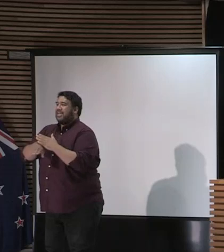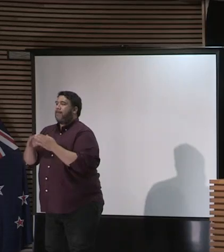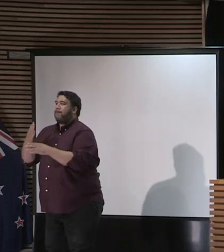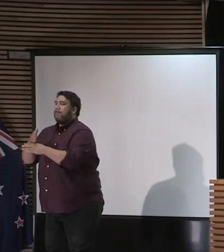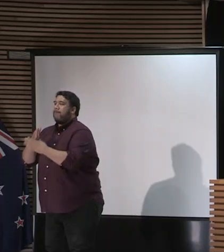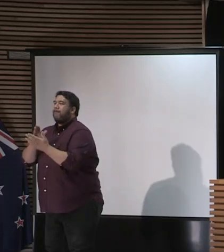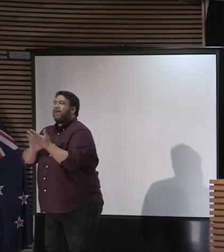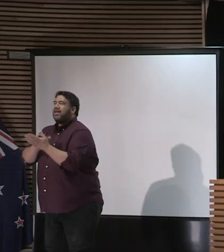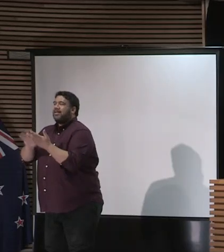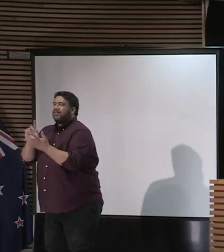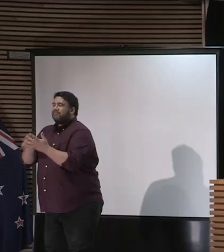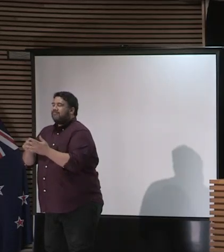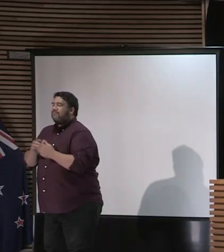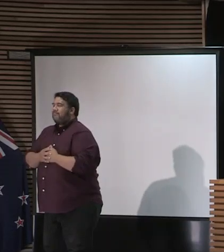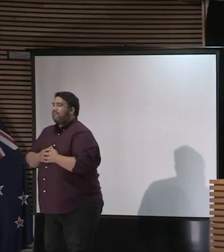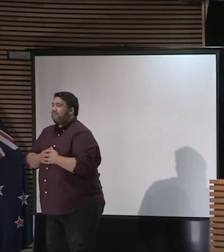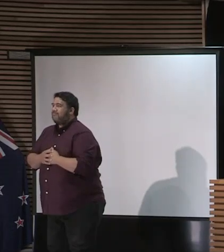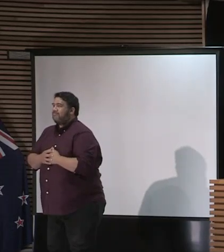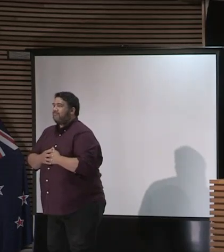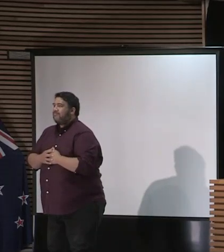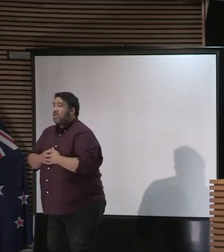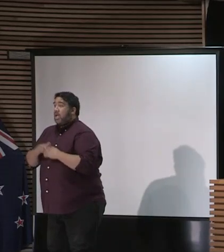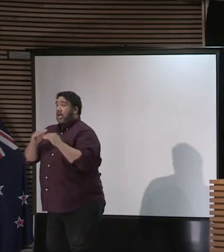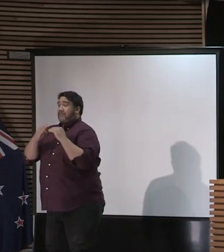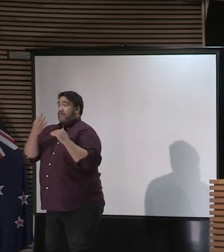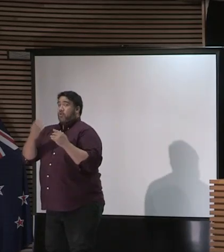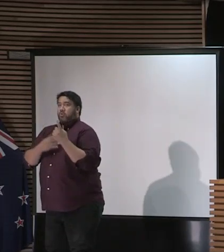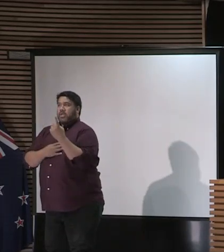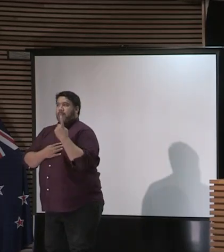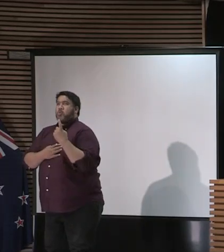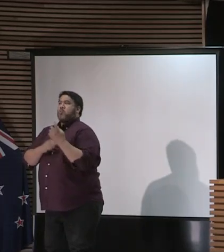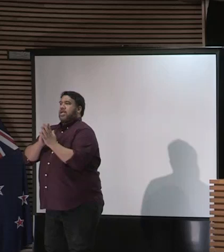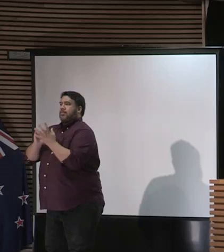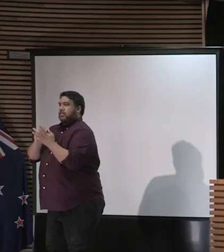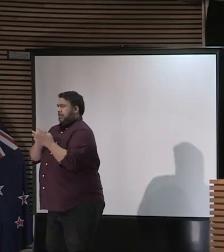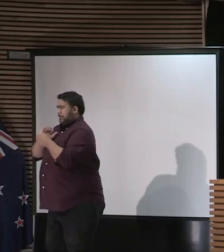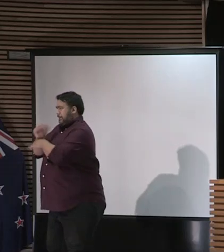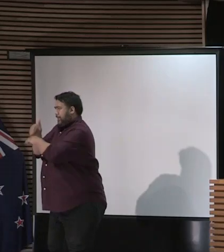that support employment and upskilling and training like